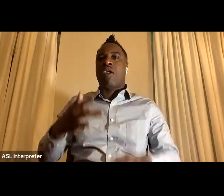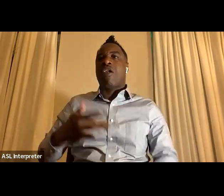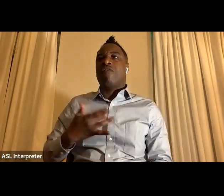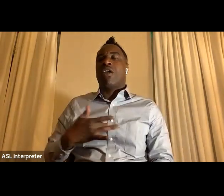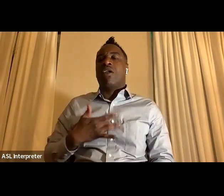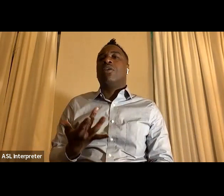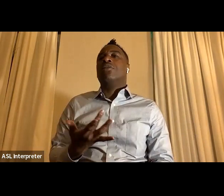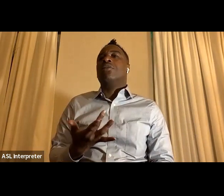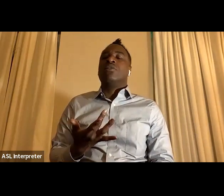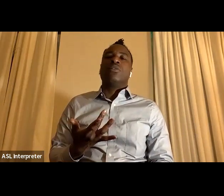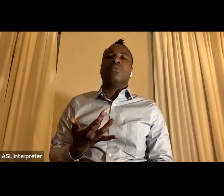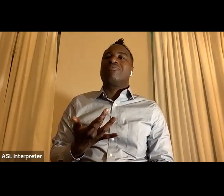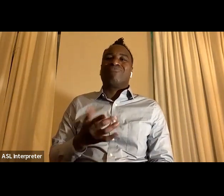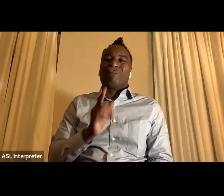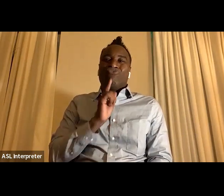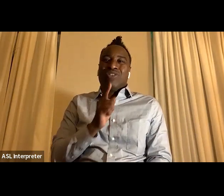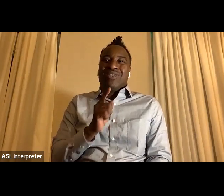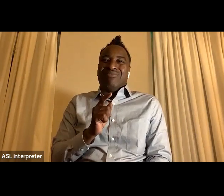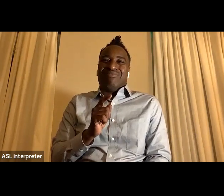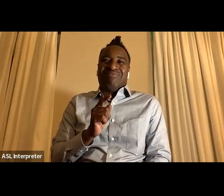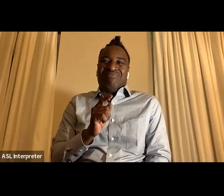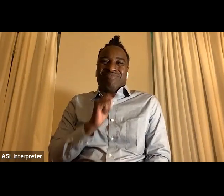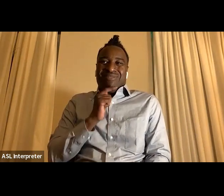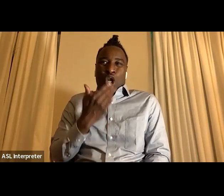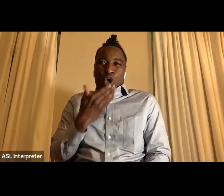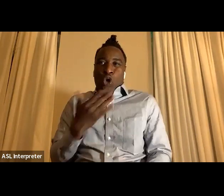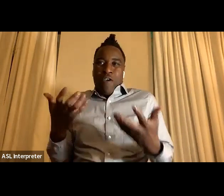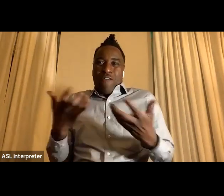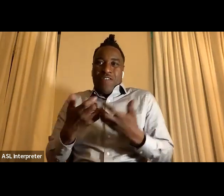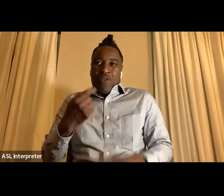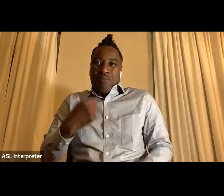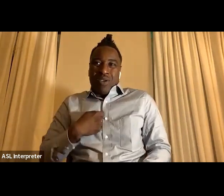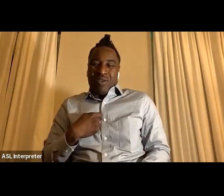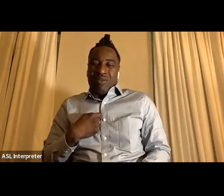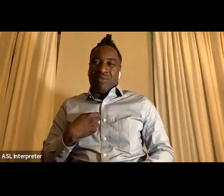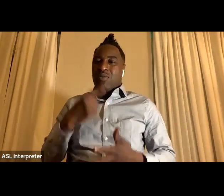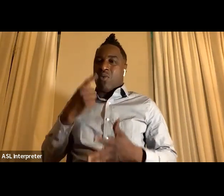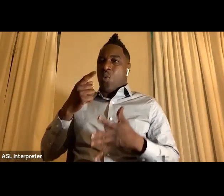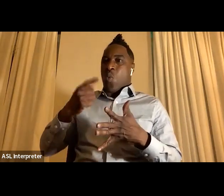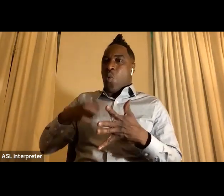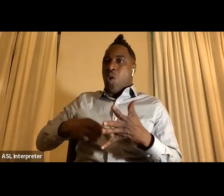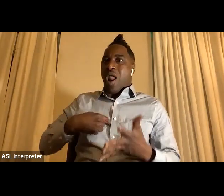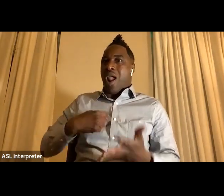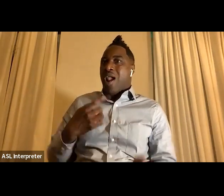yeah, I don't really feel like it fit what I'm talking about or, you know.